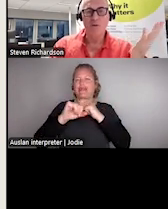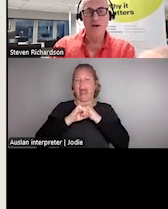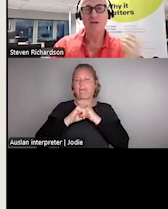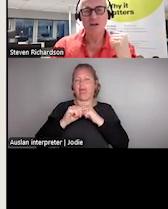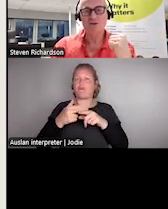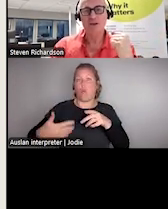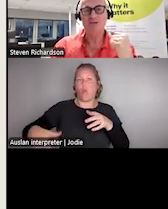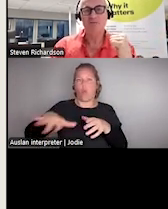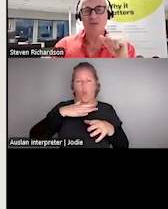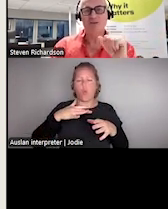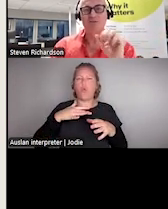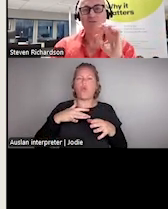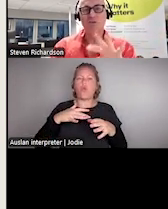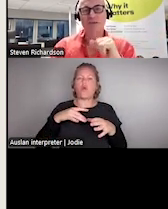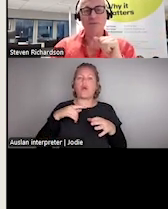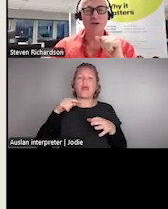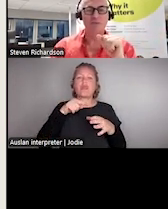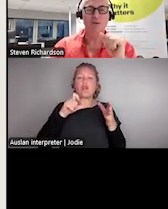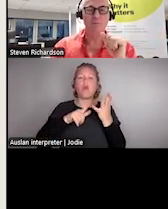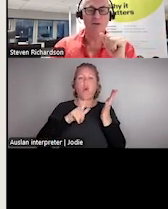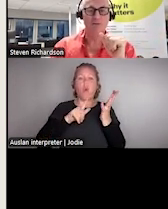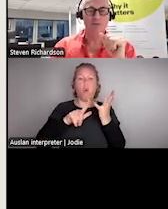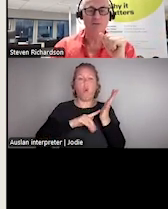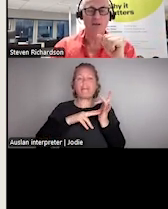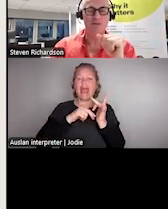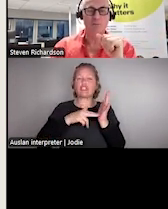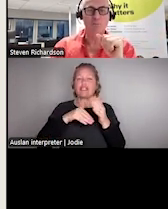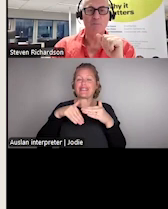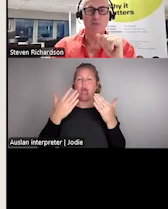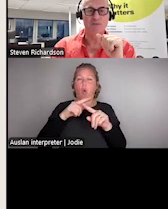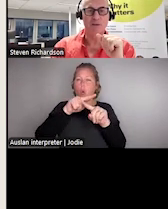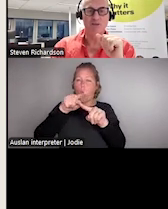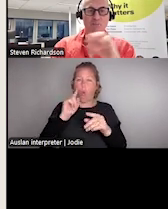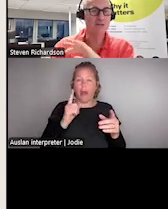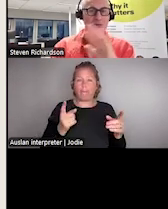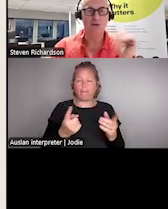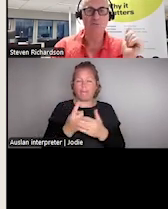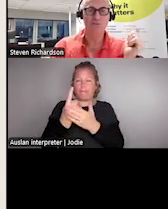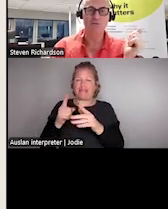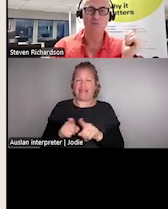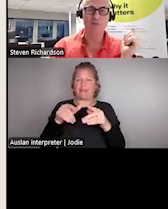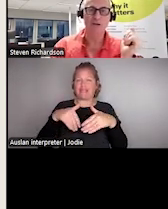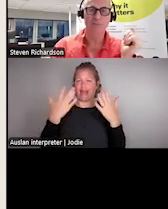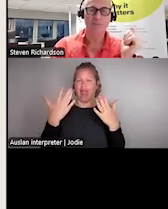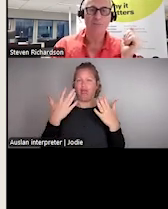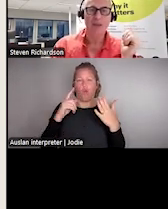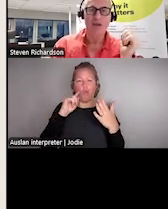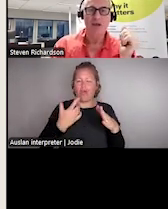The combination day, as I mentioned, they will all culminate on 23rd of October. And